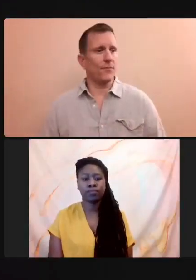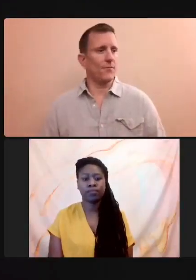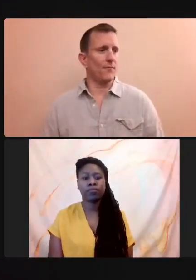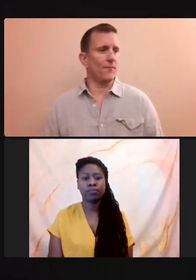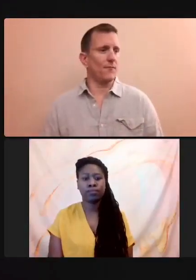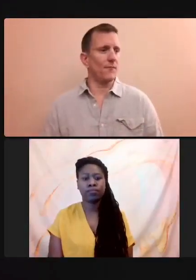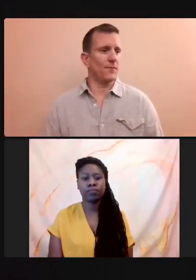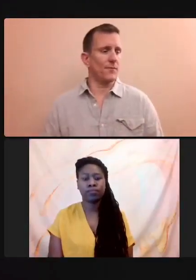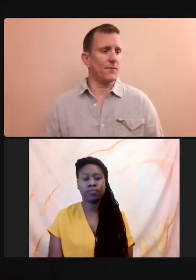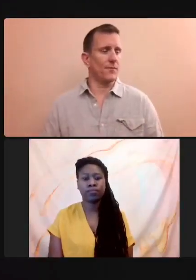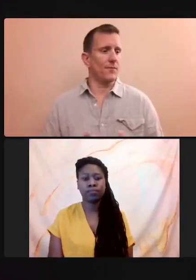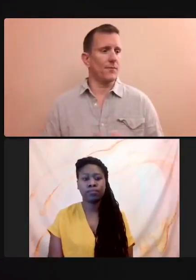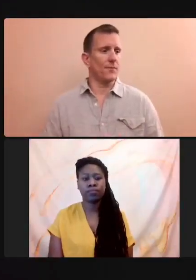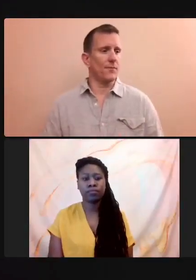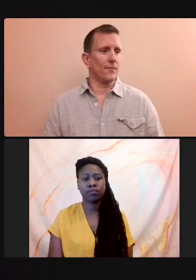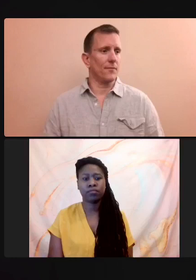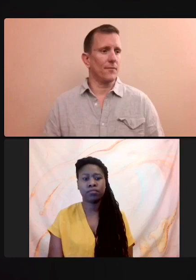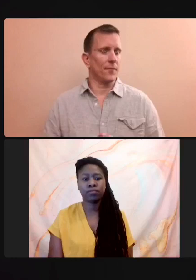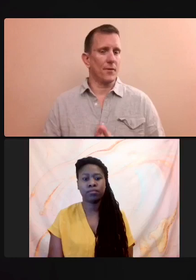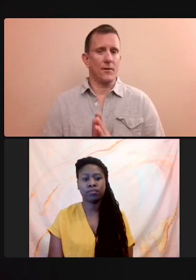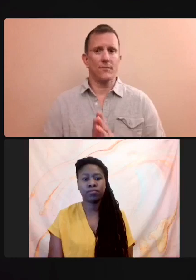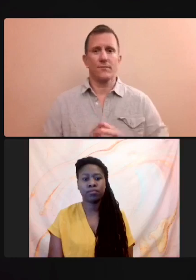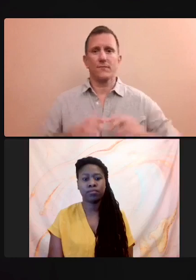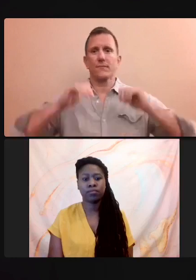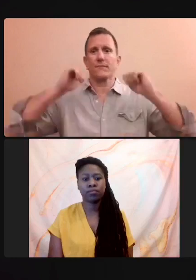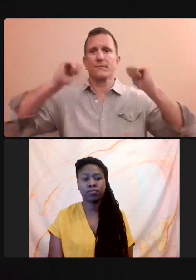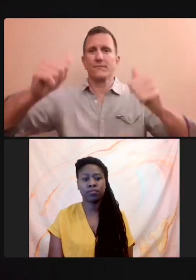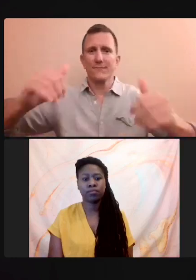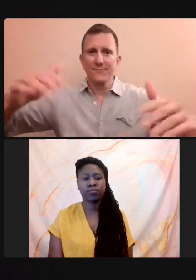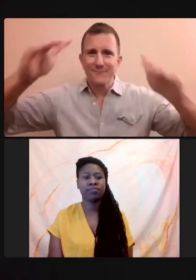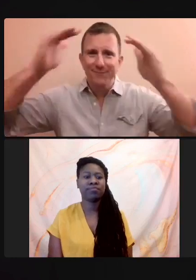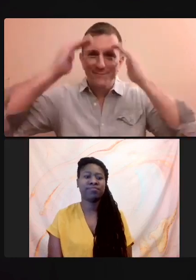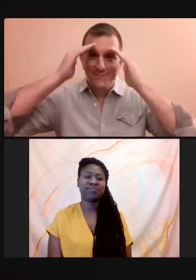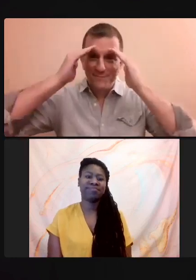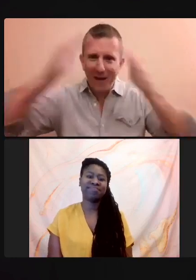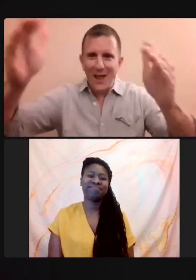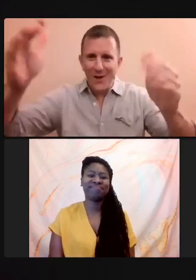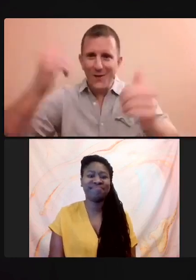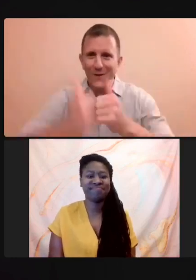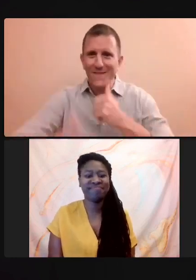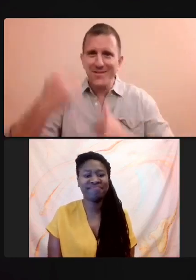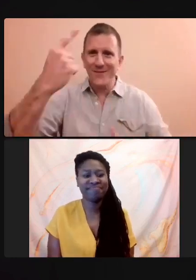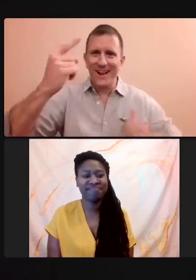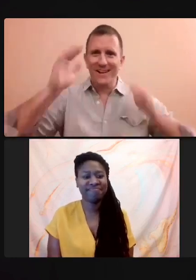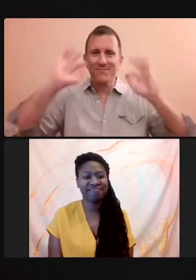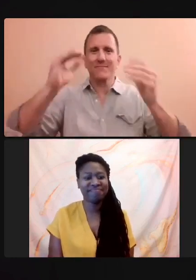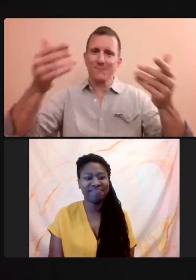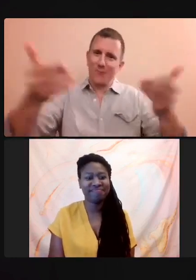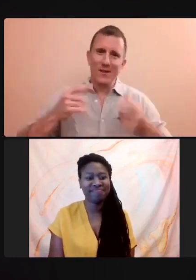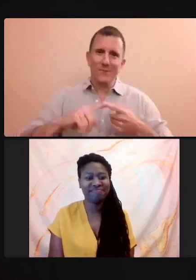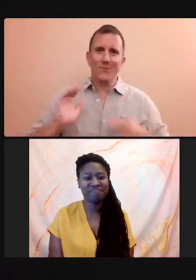Hello, everybody. Welcome to our Linguabee buzz corner. I am Bucky.